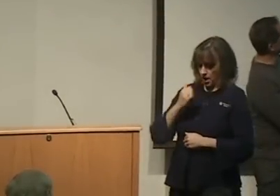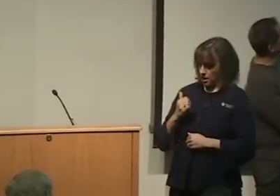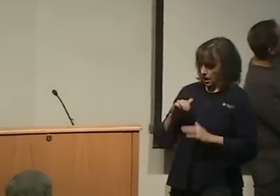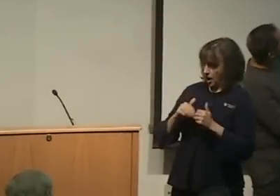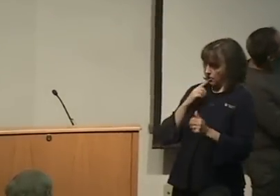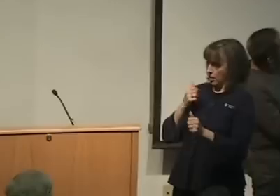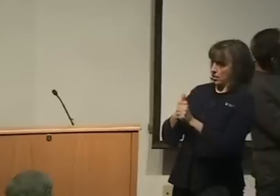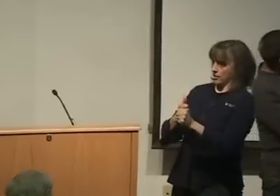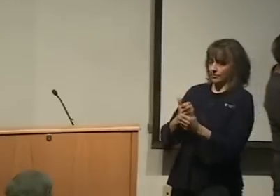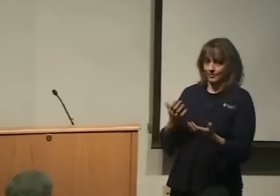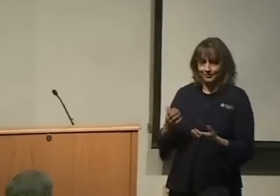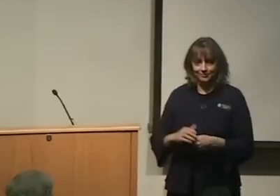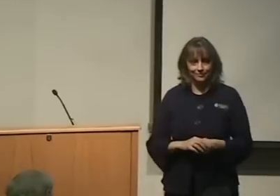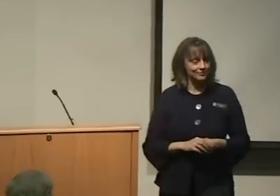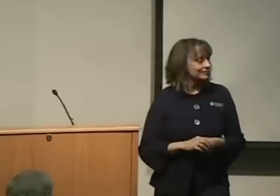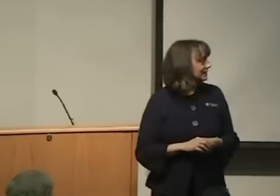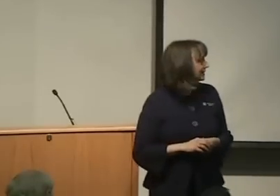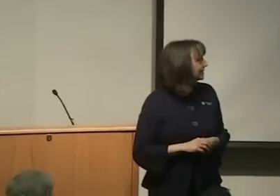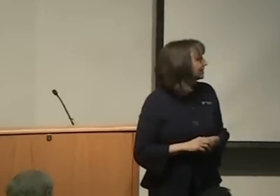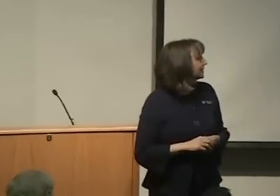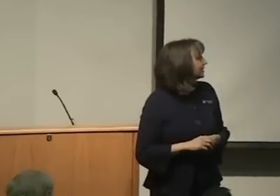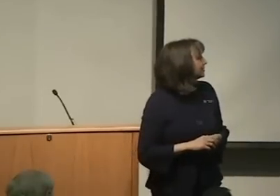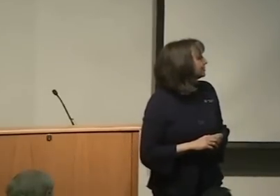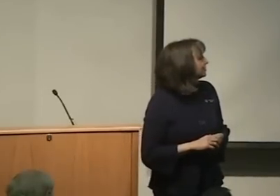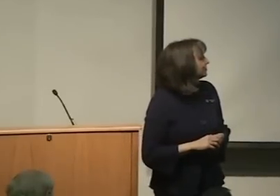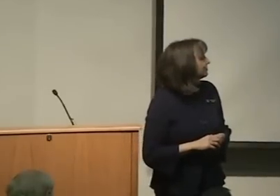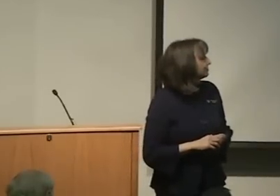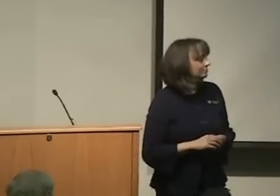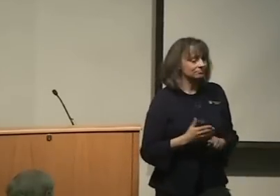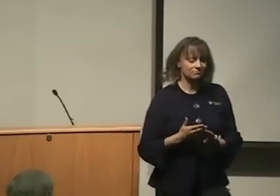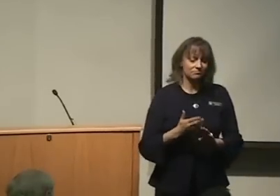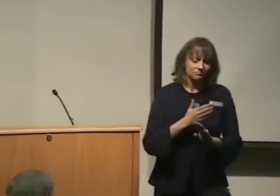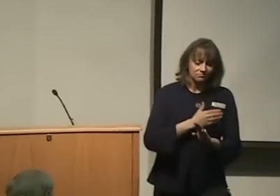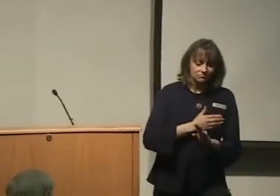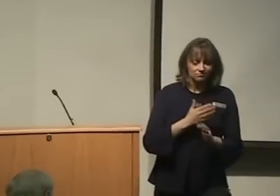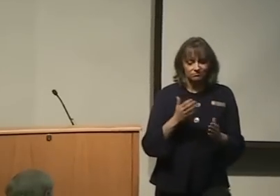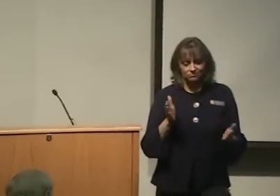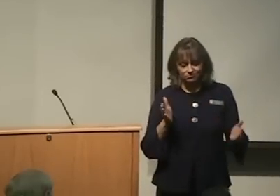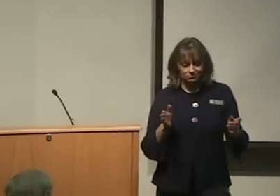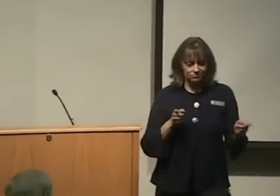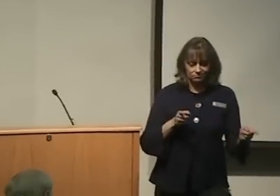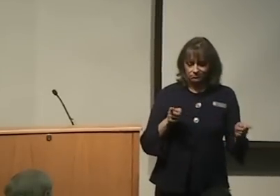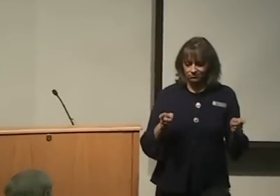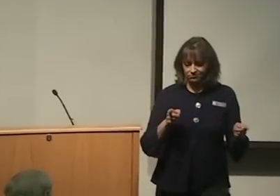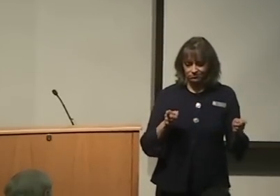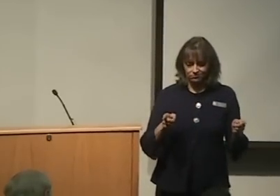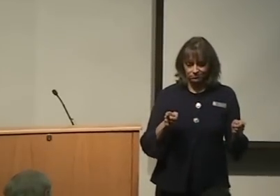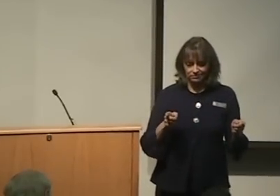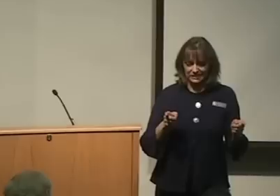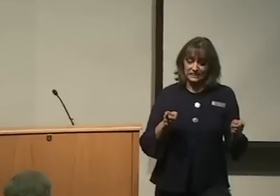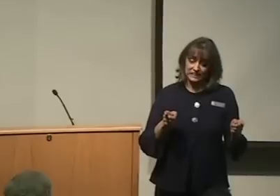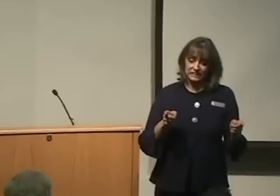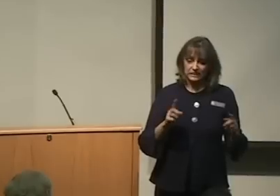that the difference between the Datsun and the Buick was double, triple maybe. The difference between college prices is,